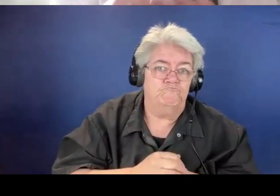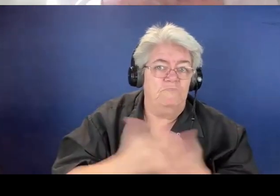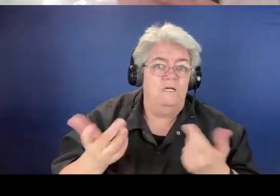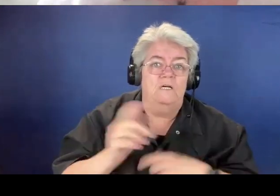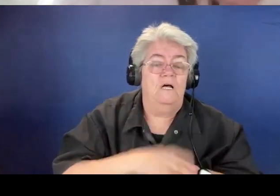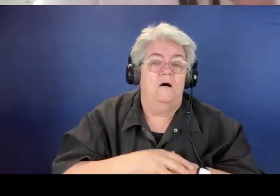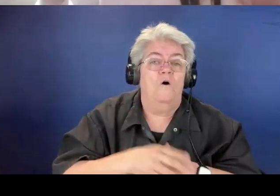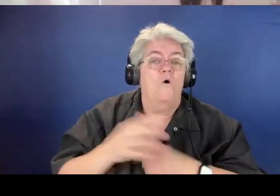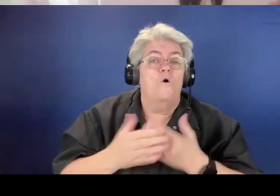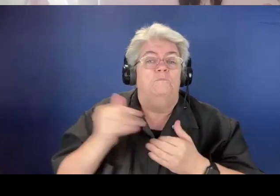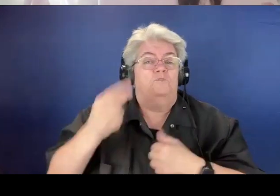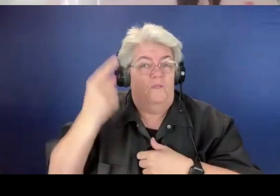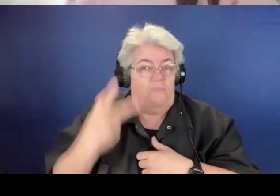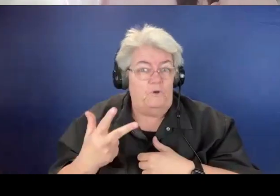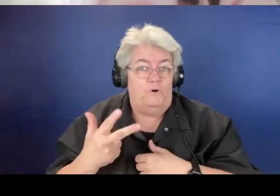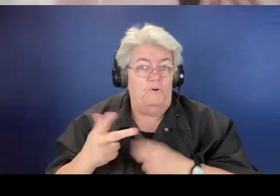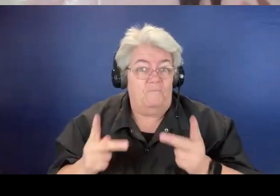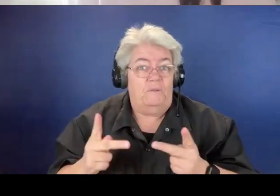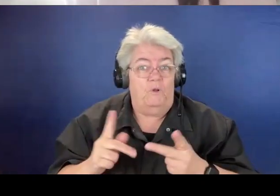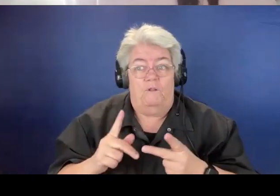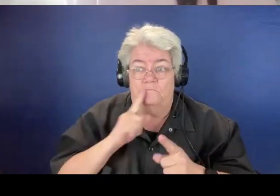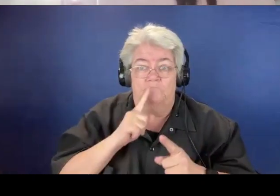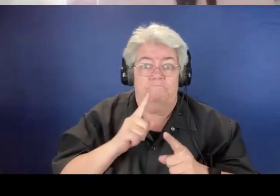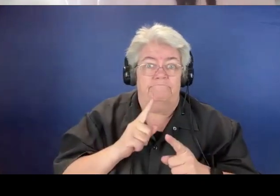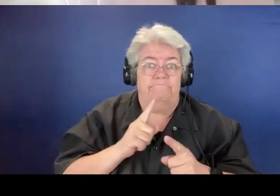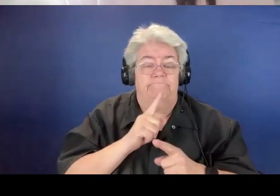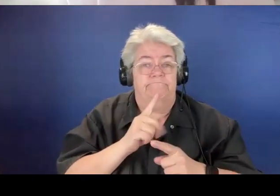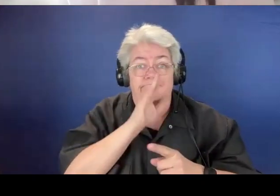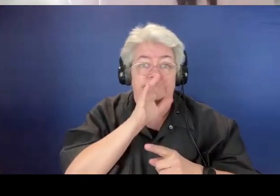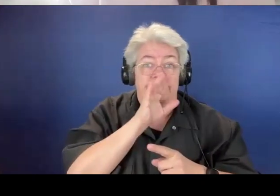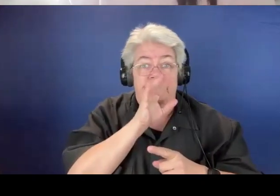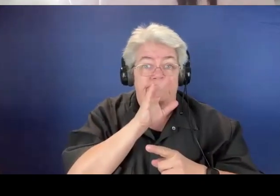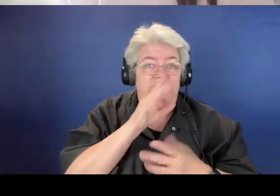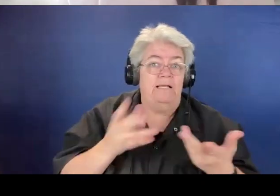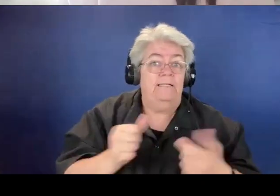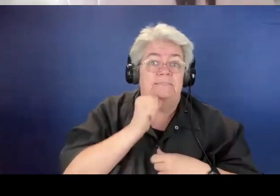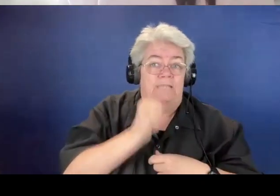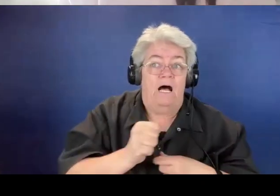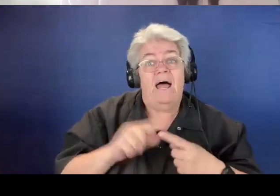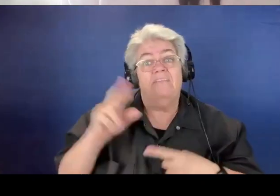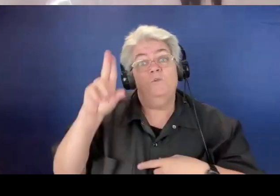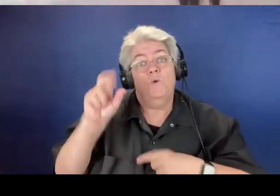So, this figure is significantly higher than the national average of 21.5%.